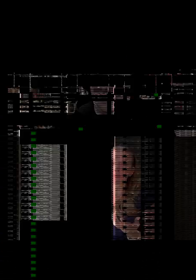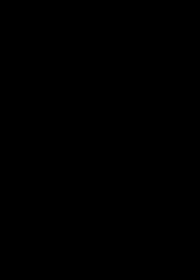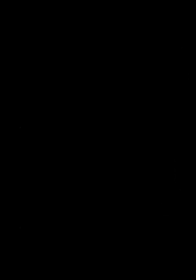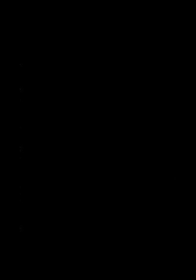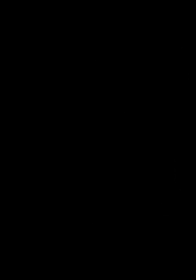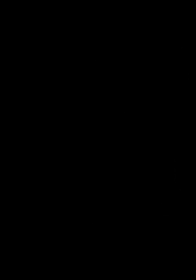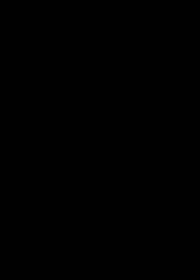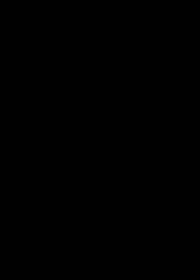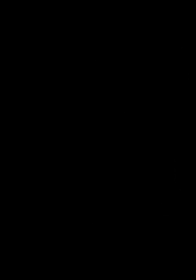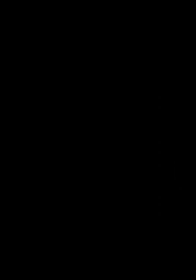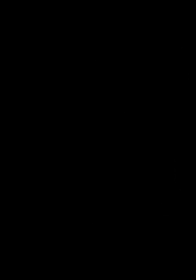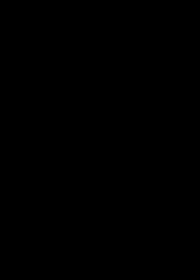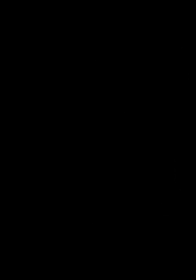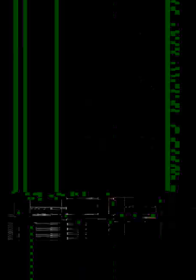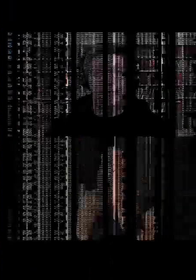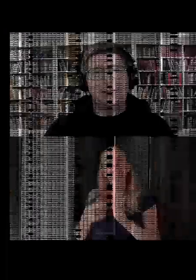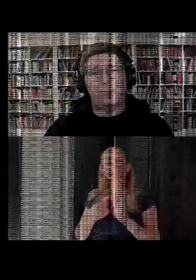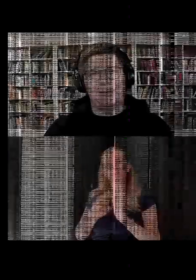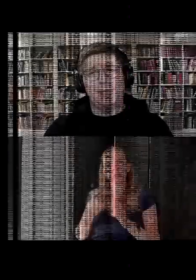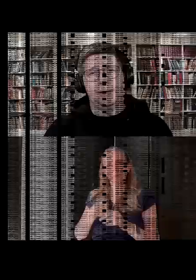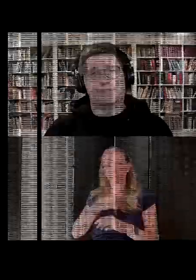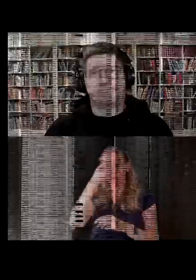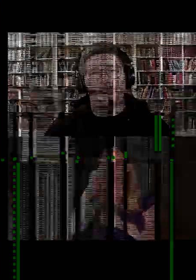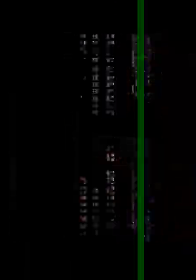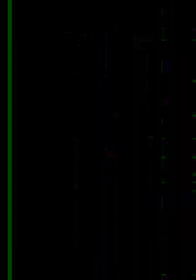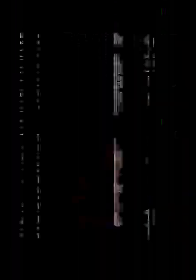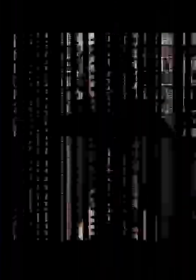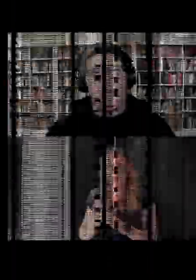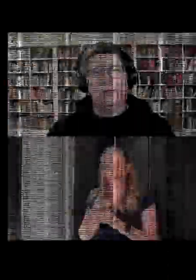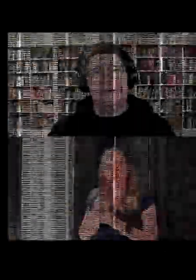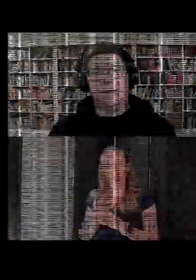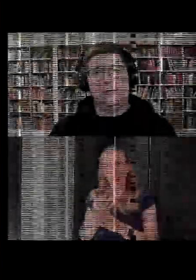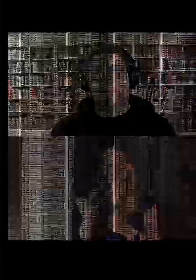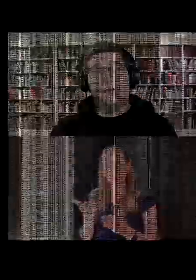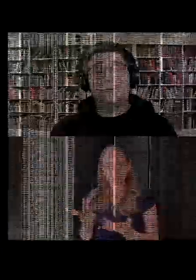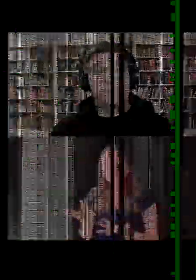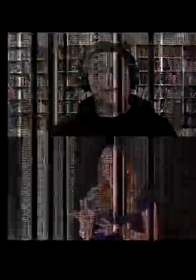Now sometimes we think we are doing the right thing, and it's often the right